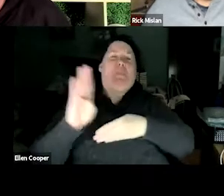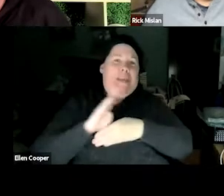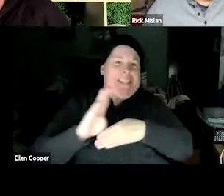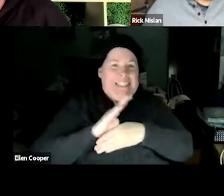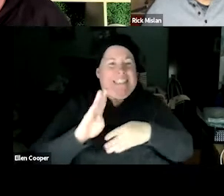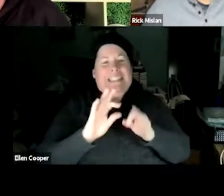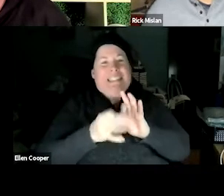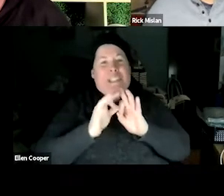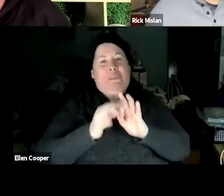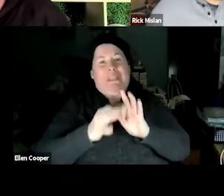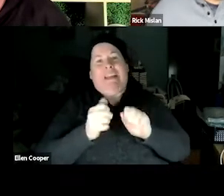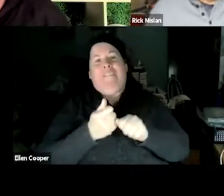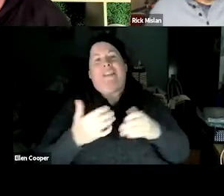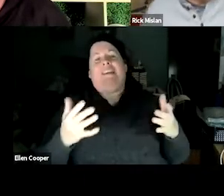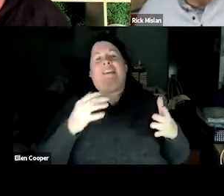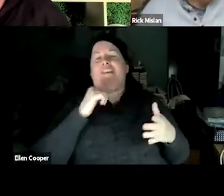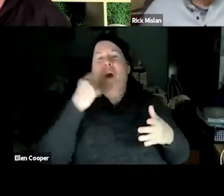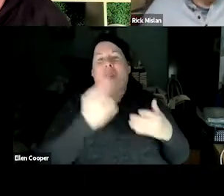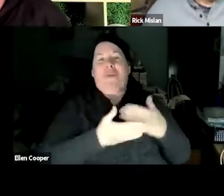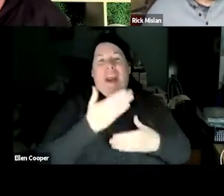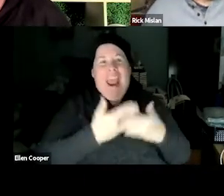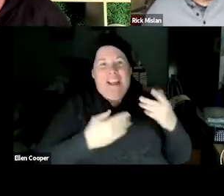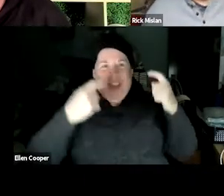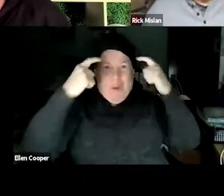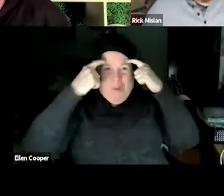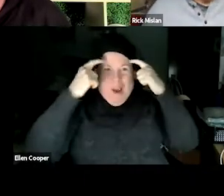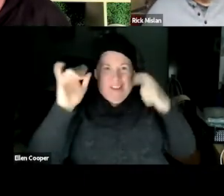not just with their hands, but also with their minds because we've talked a lot of